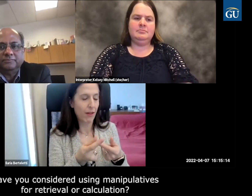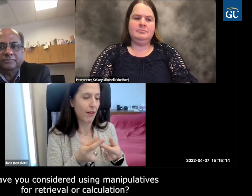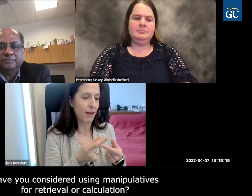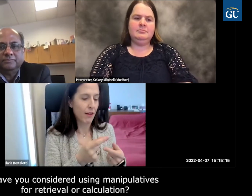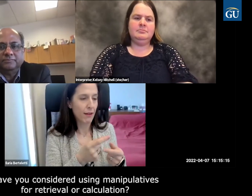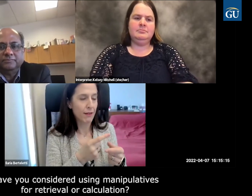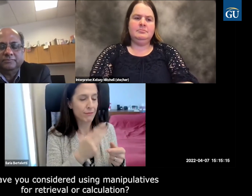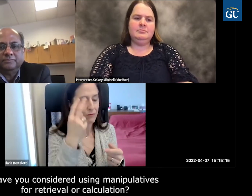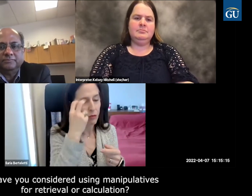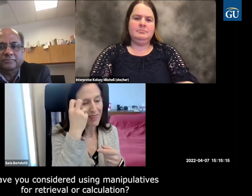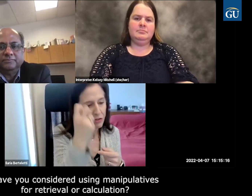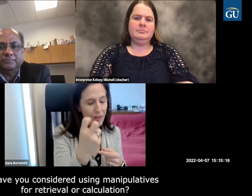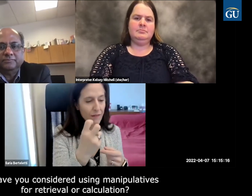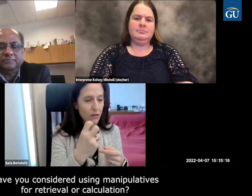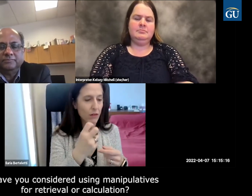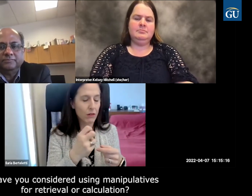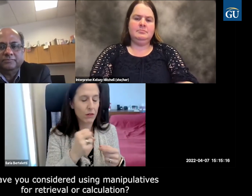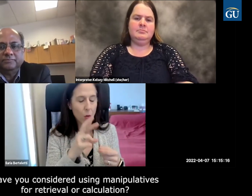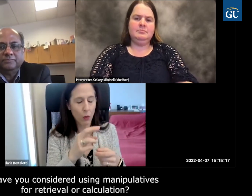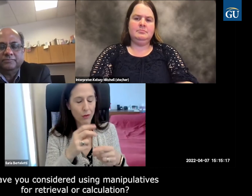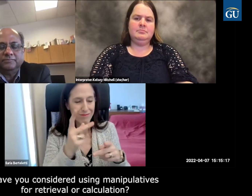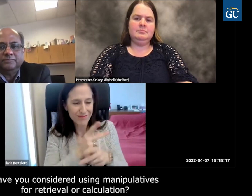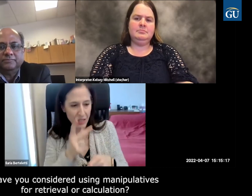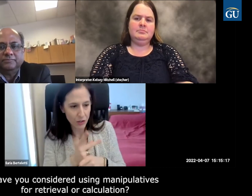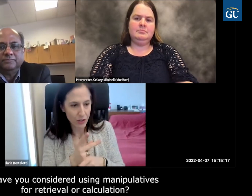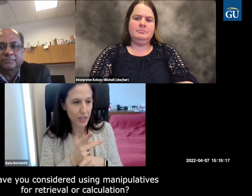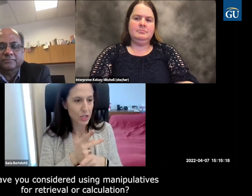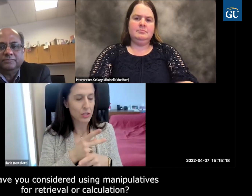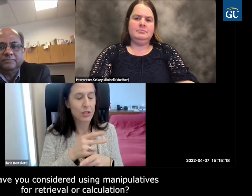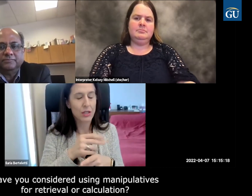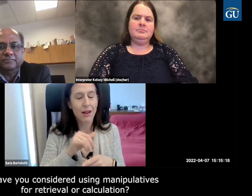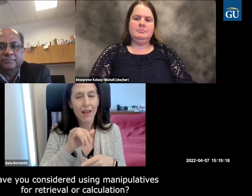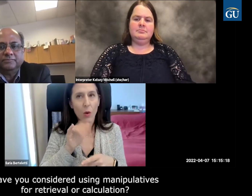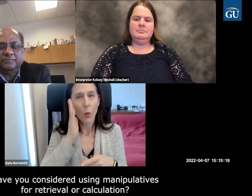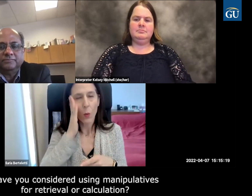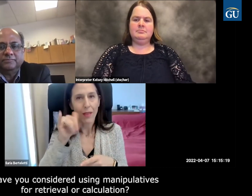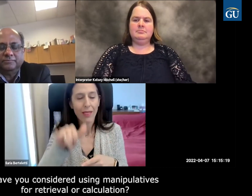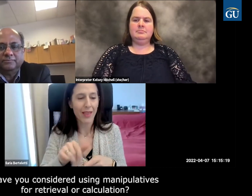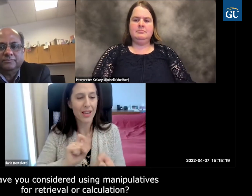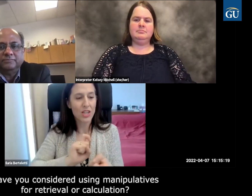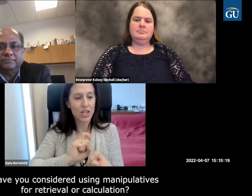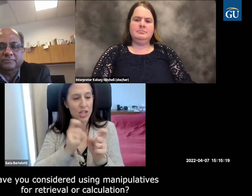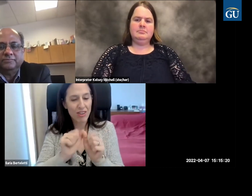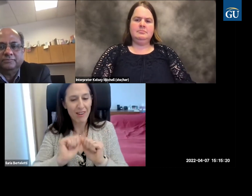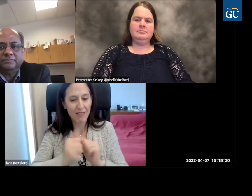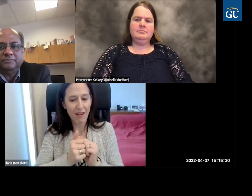manipulatives as a po for